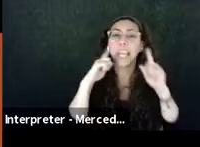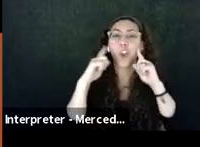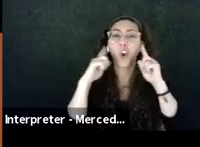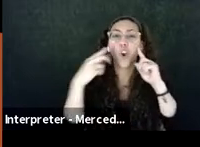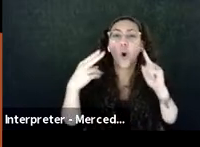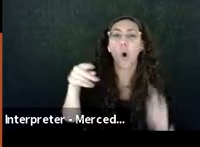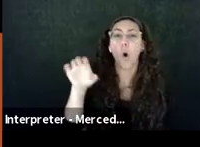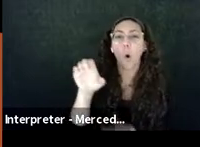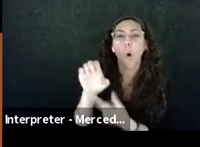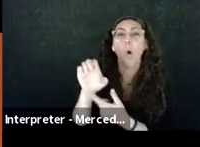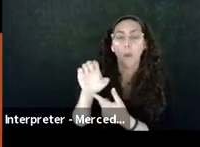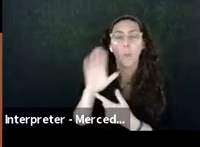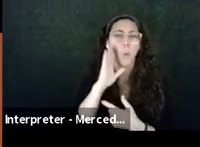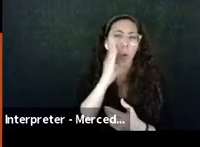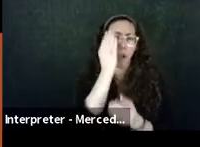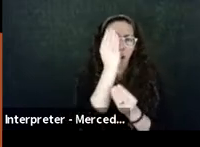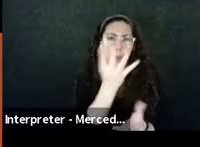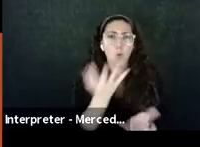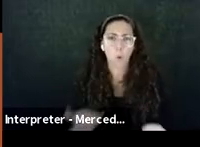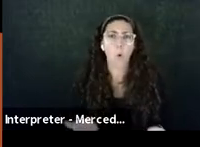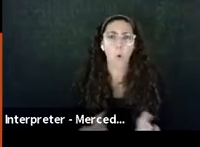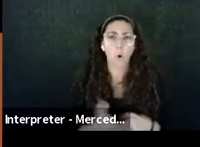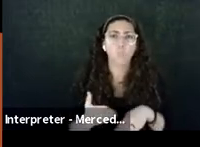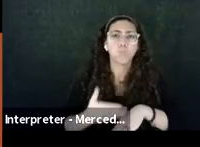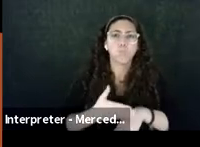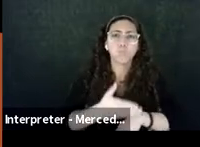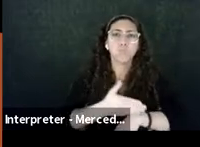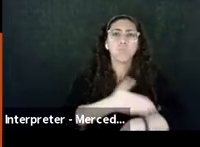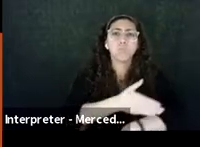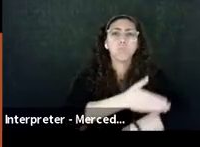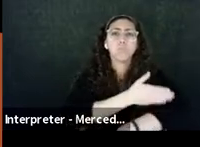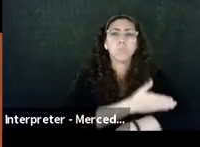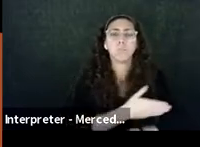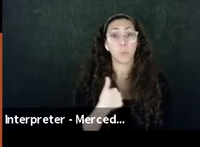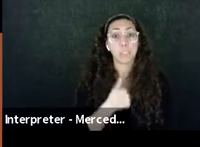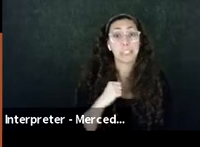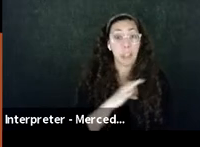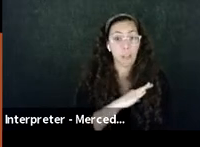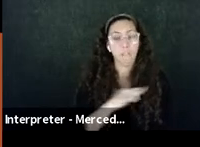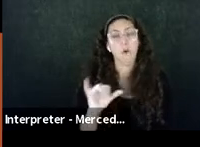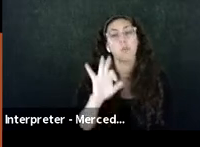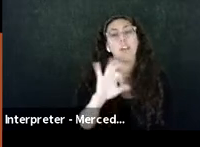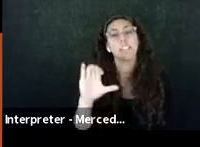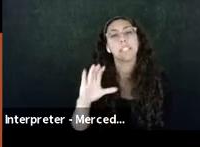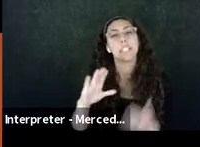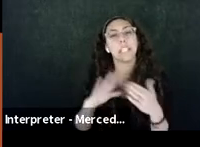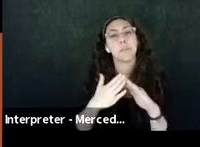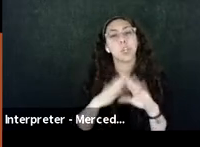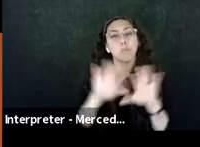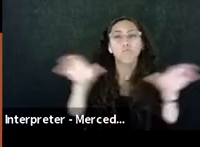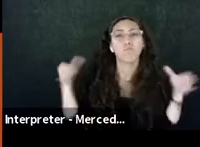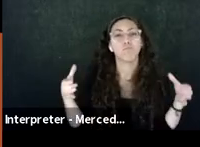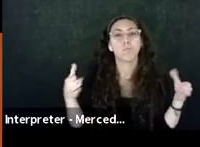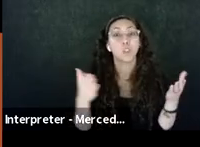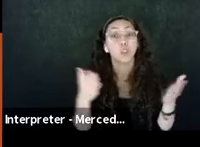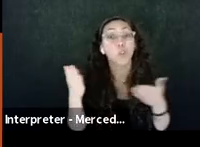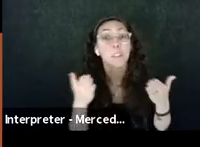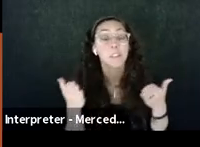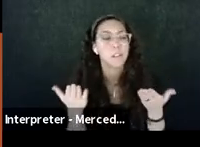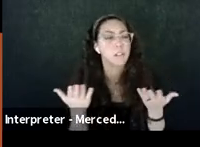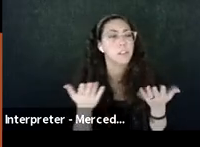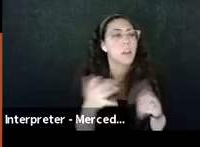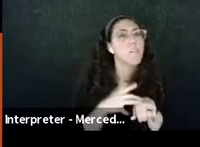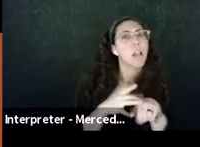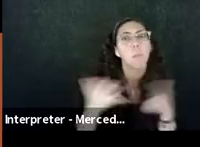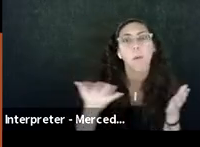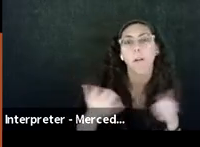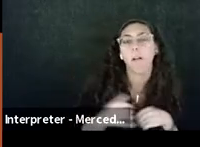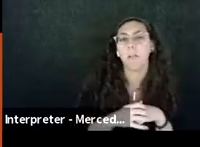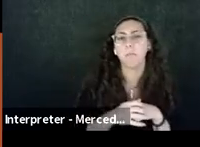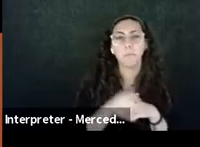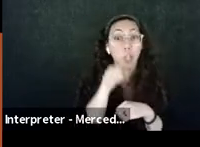Natalie Chavez: We're going to be sharing with you all as a staff and as a larger FCC community about our services, what's available to students and, more importantly, how do you refer students directly